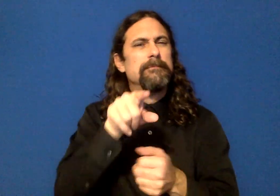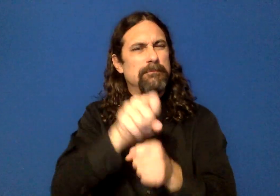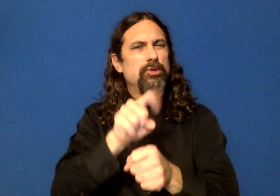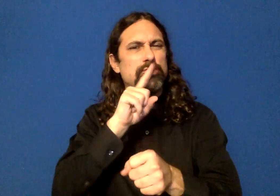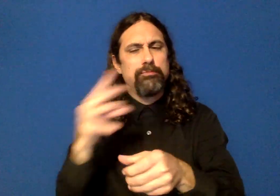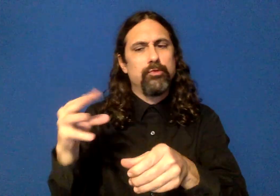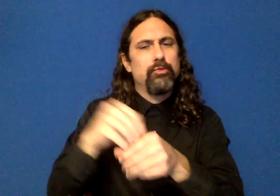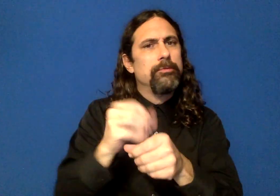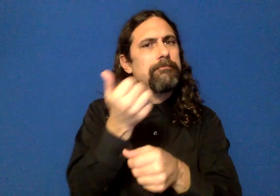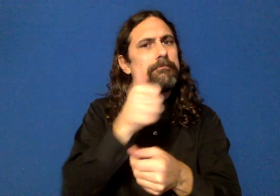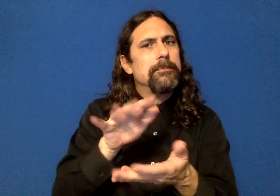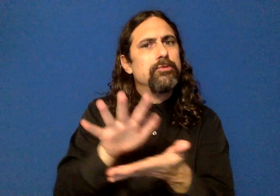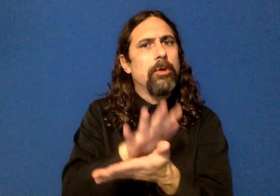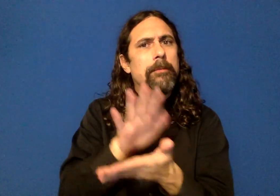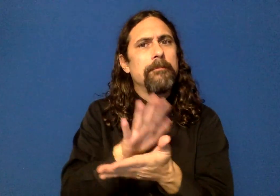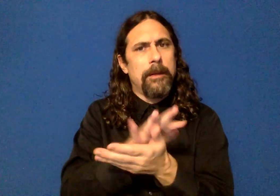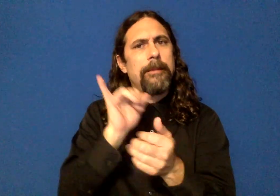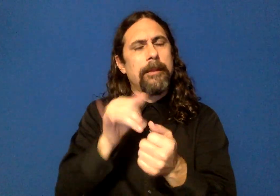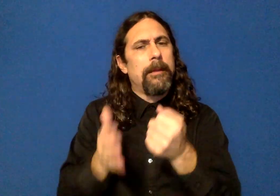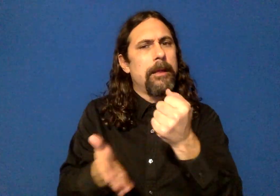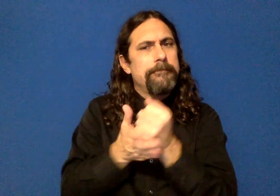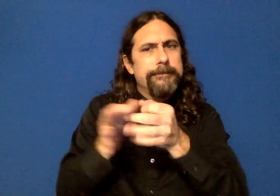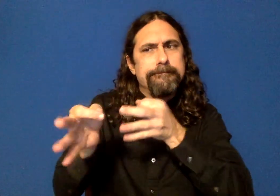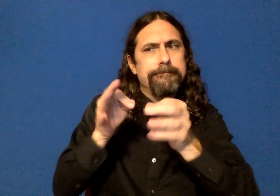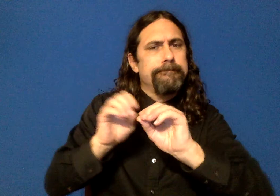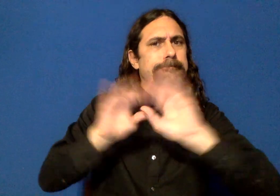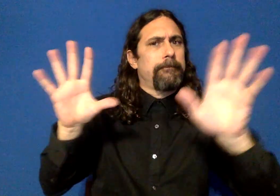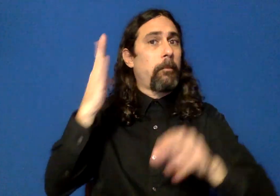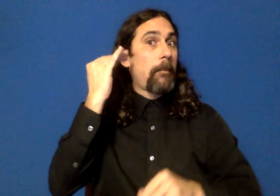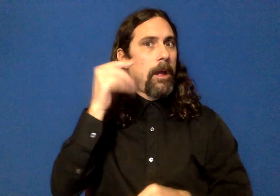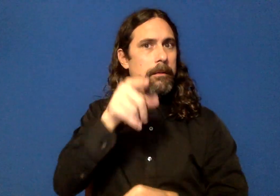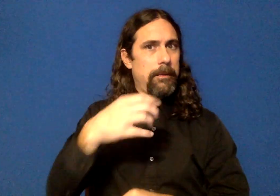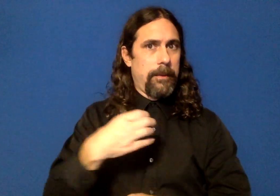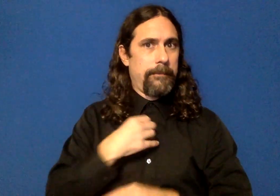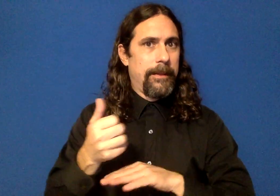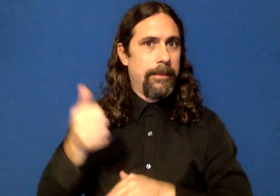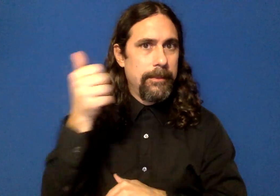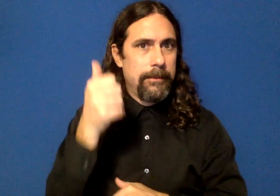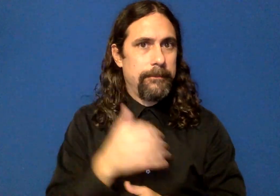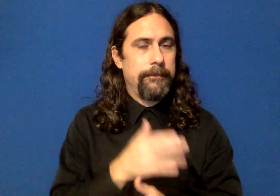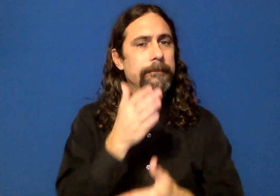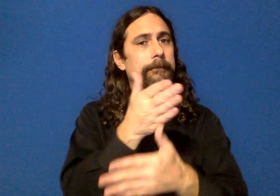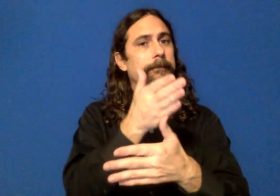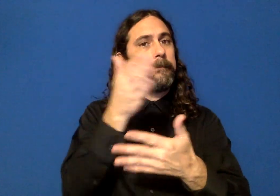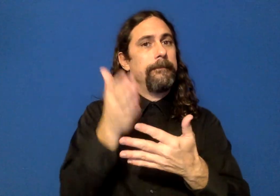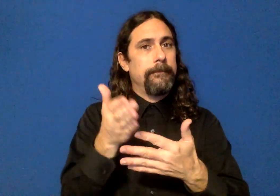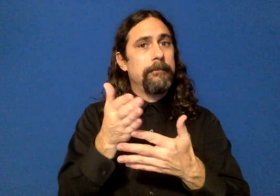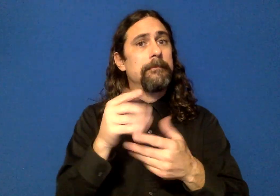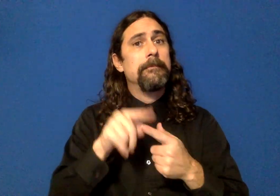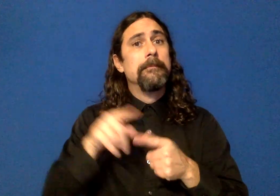and send you a notice with the outcome. * If the appeal is successful, the agent